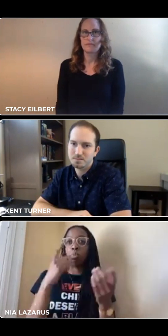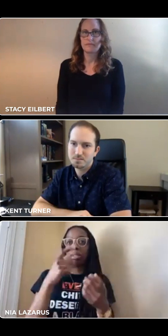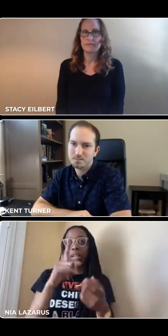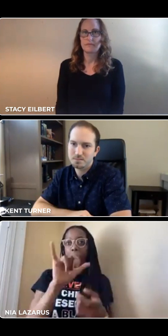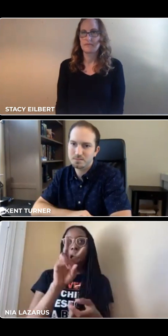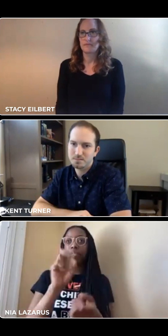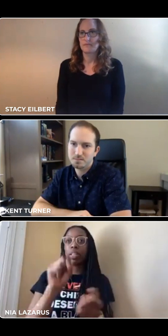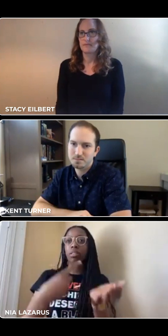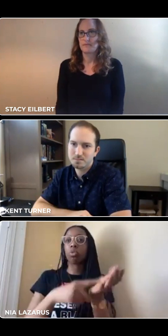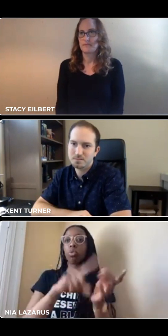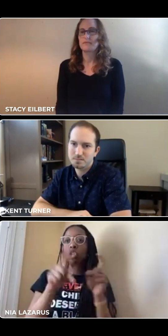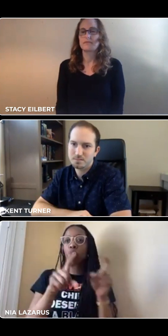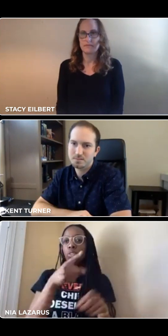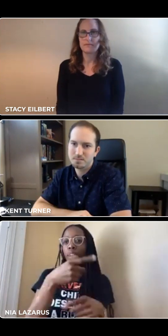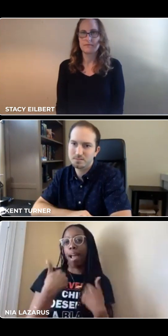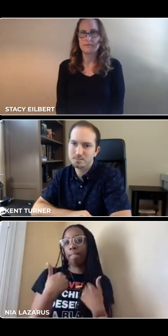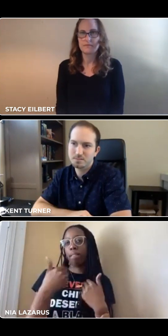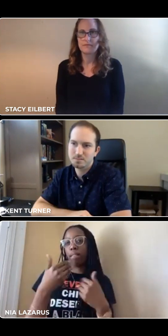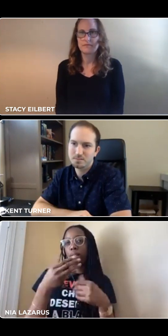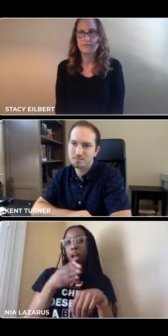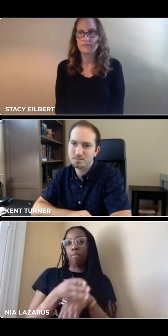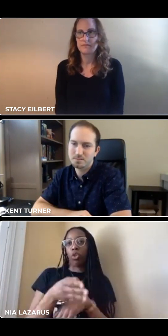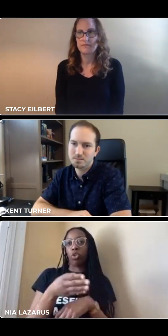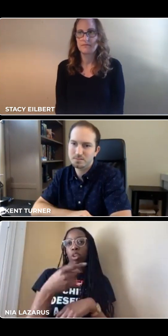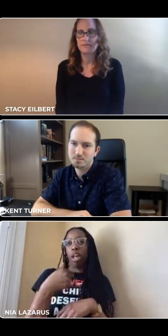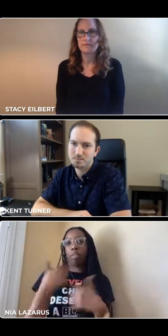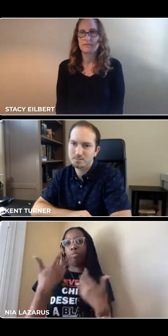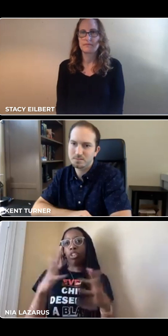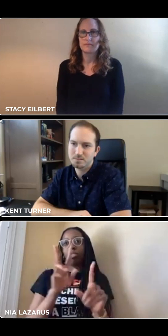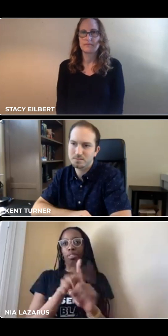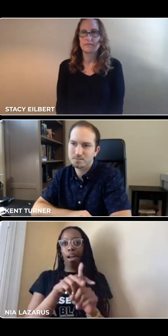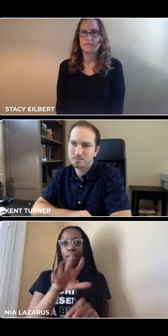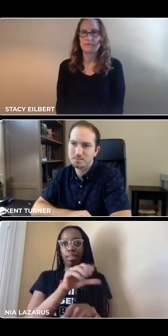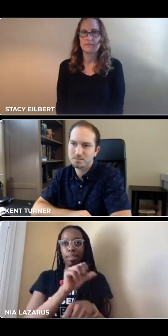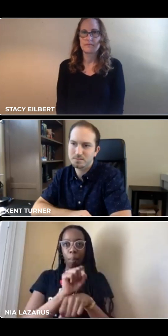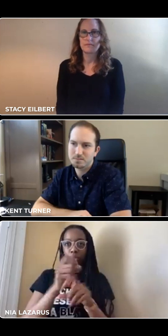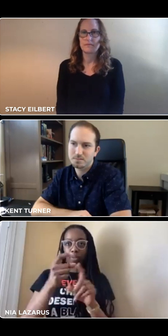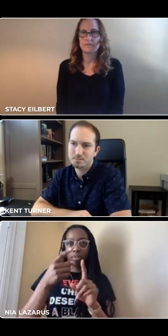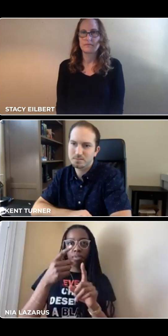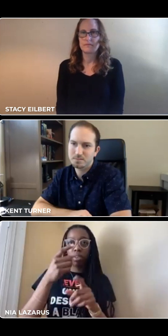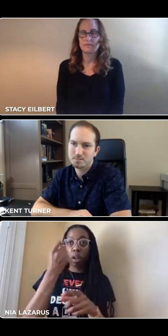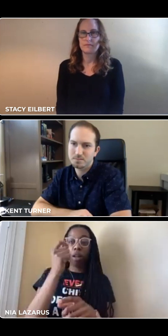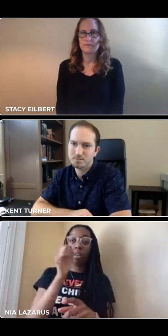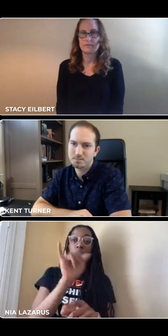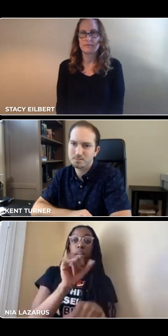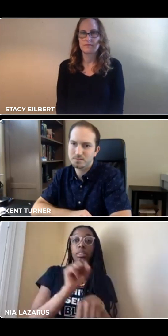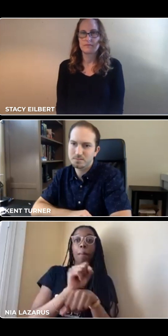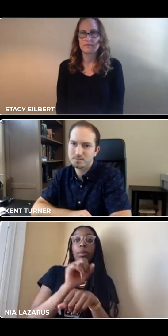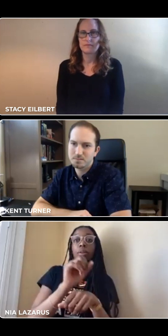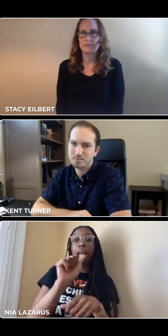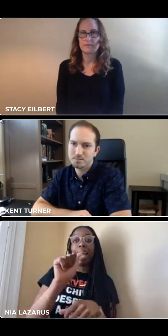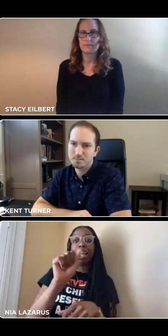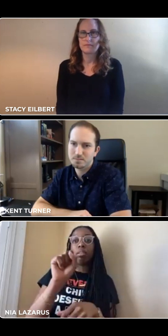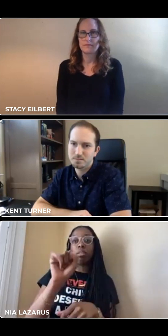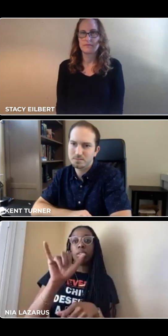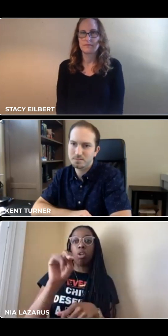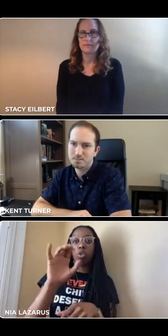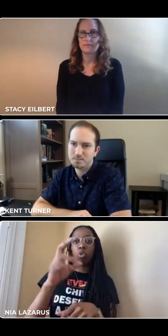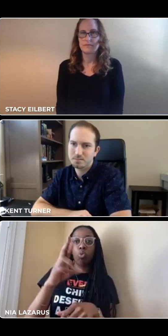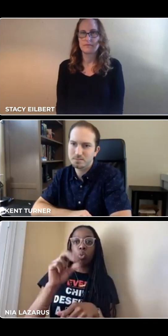like, having a video conference is nice because you can answer any live questions after they've just been assigned, when those questions come up.